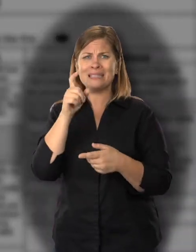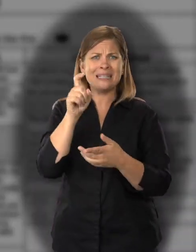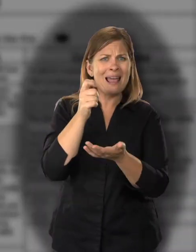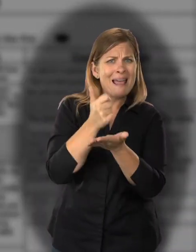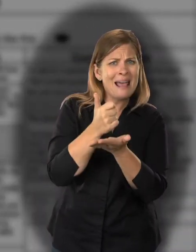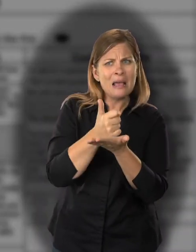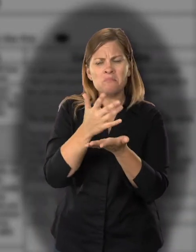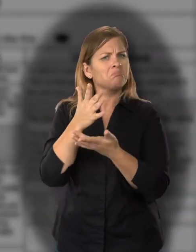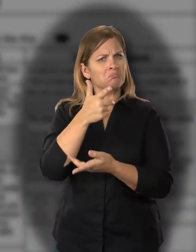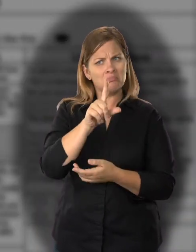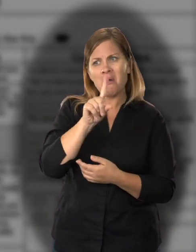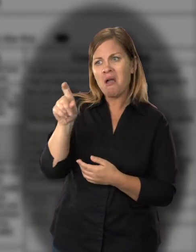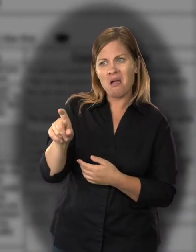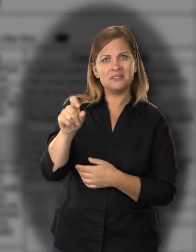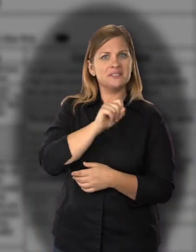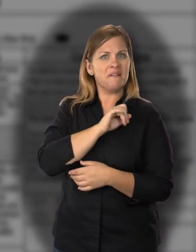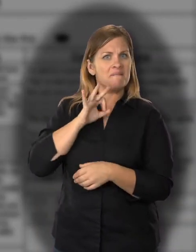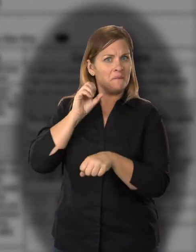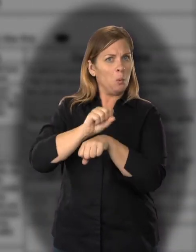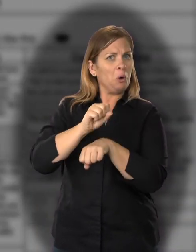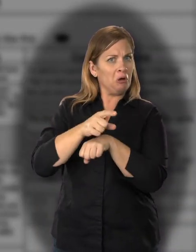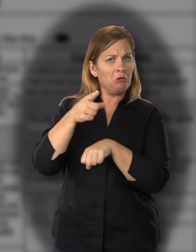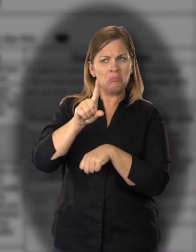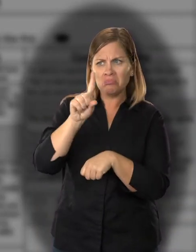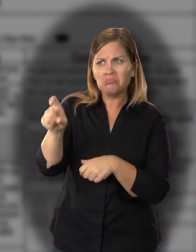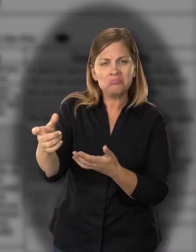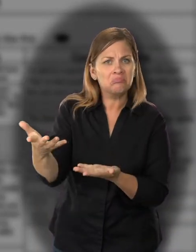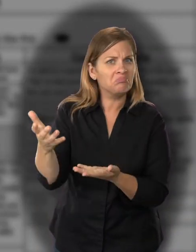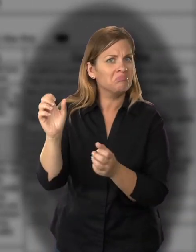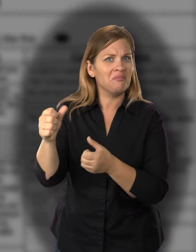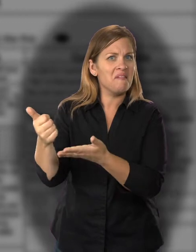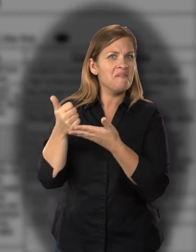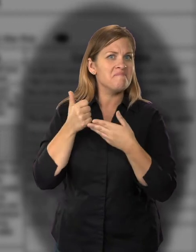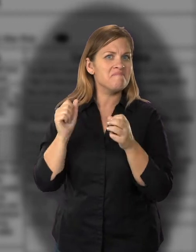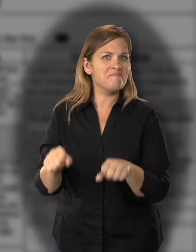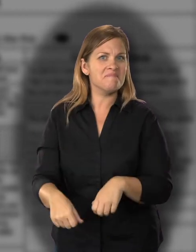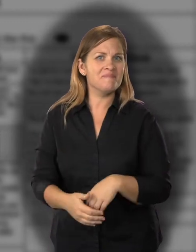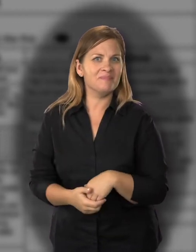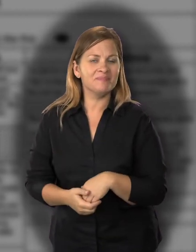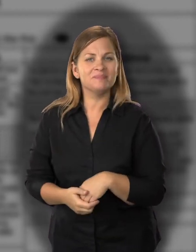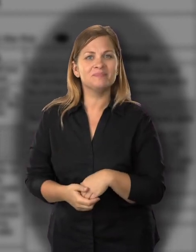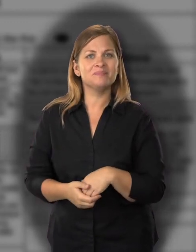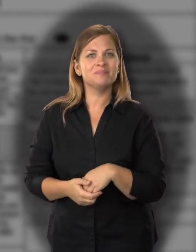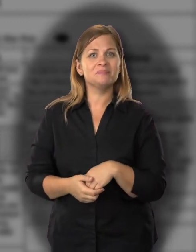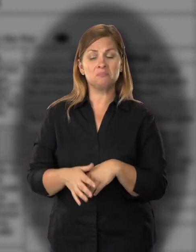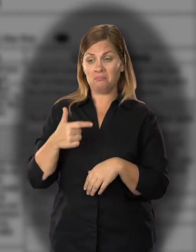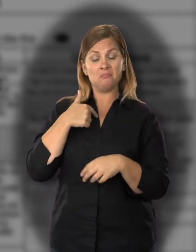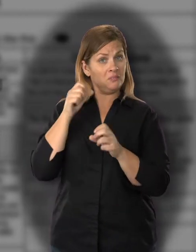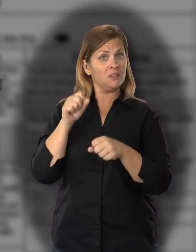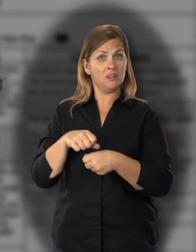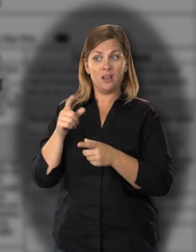Staff members are there to help you mark your ballot if you need it. All you have to do is ask!